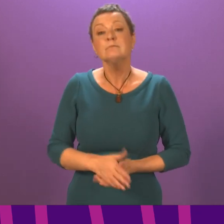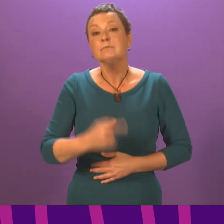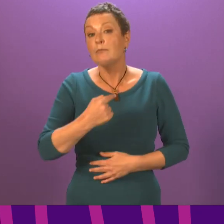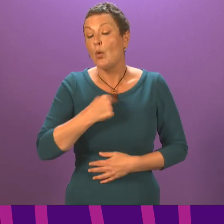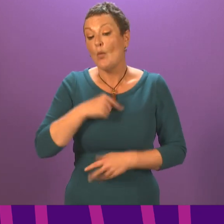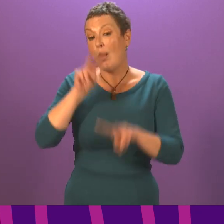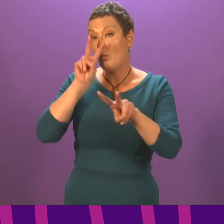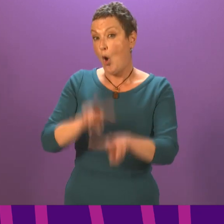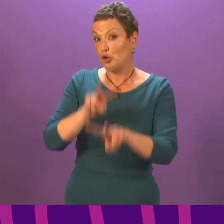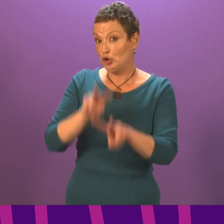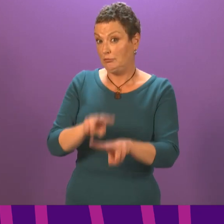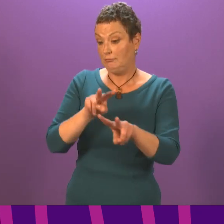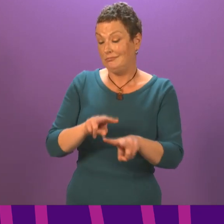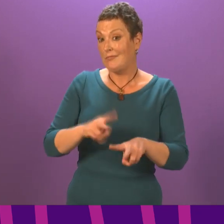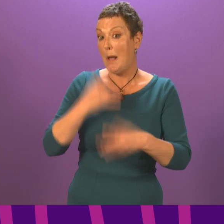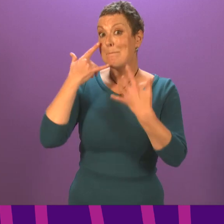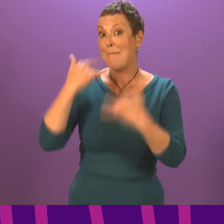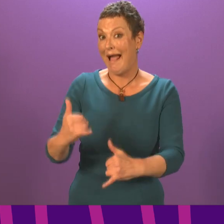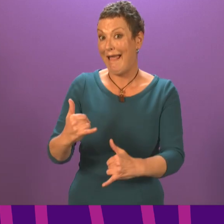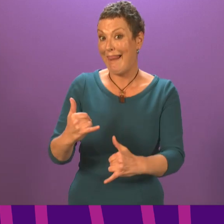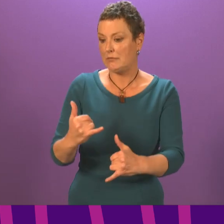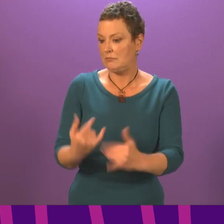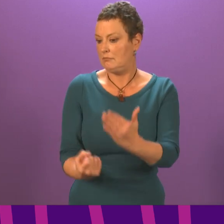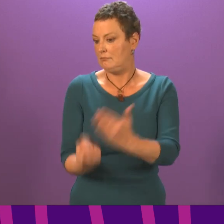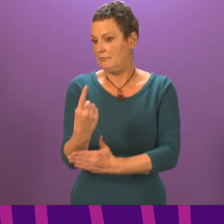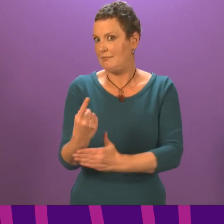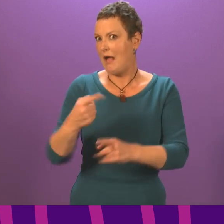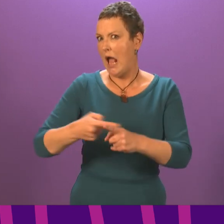closely and will consider the results from them. I believe that today is the first day